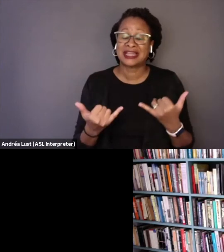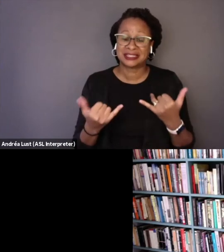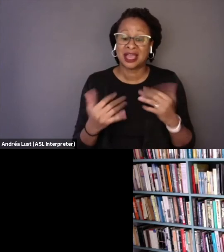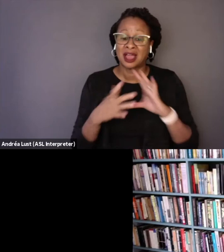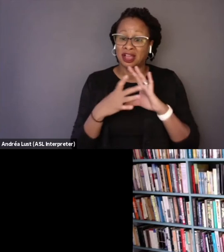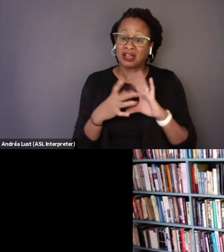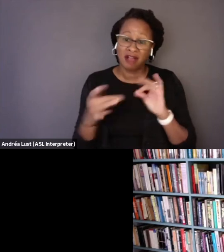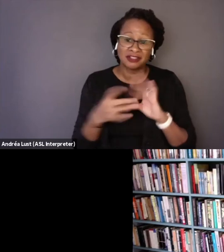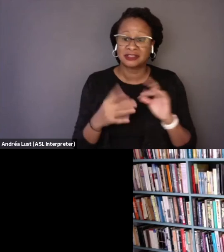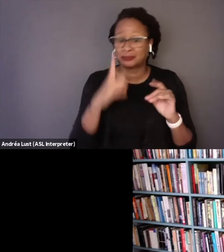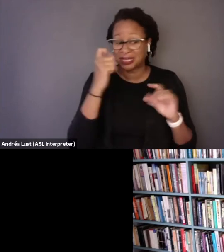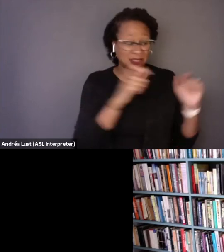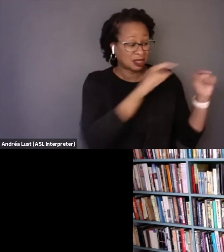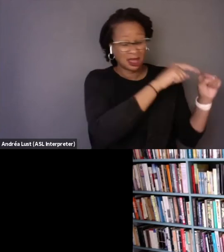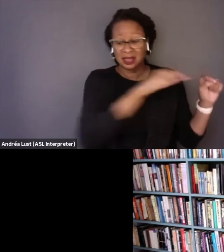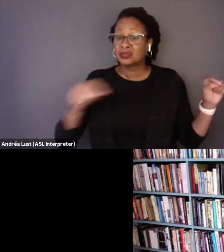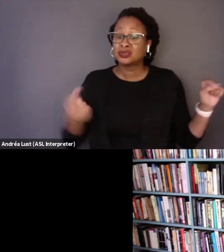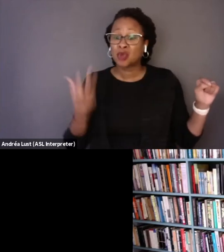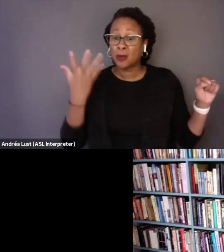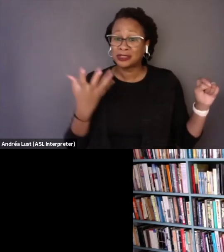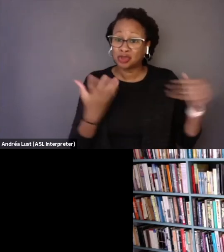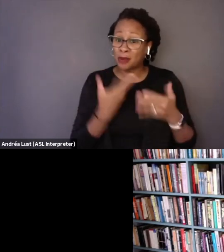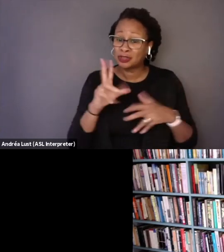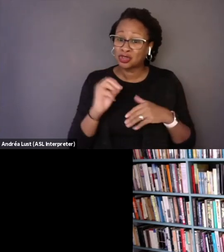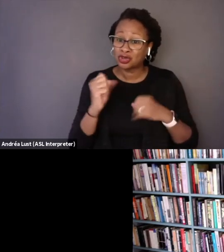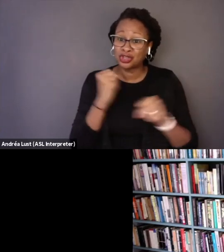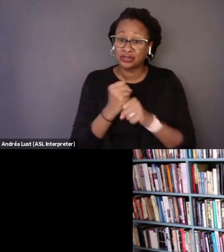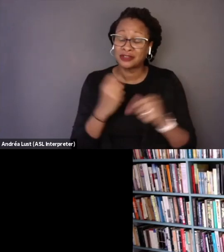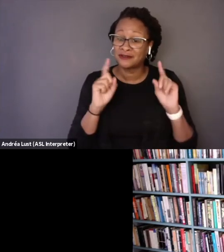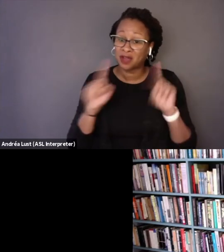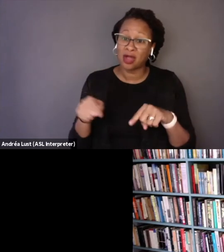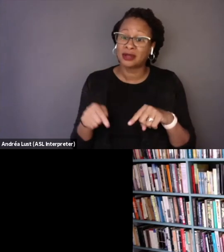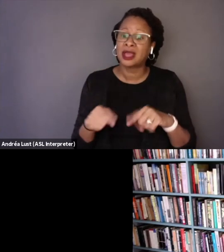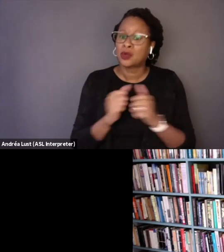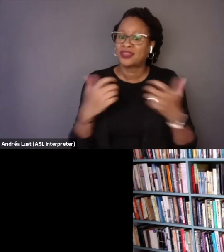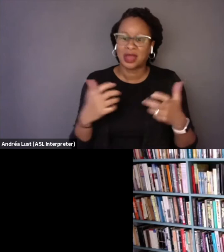with not enough of that work he was calling for. Well, who would you say these days